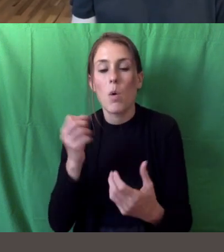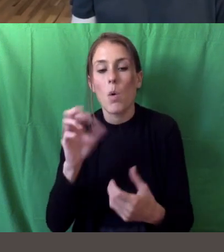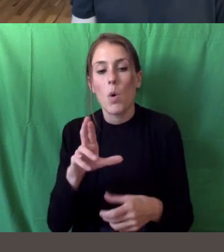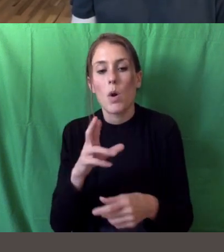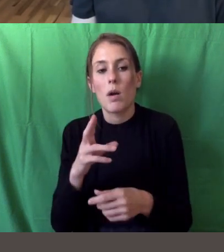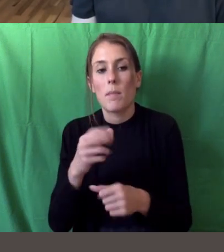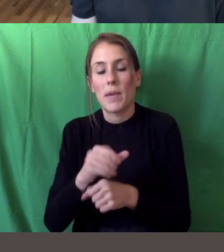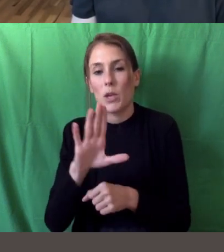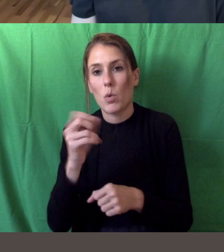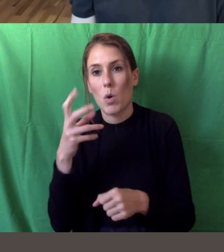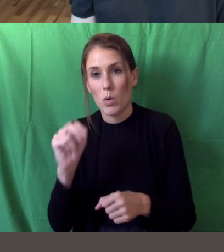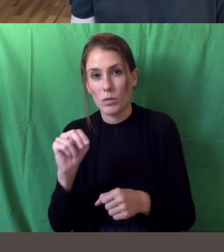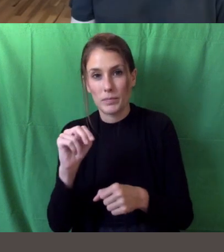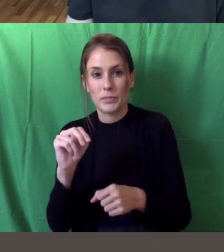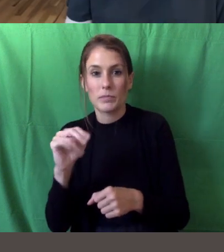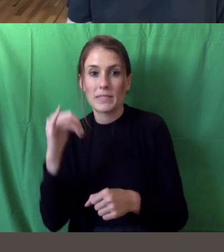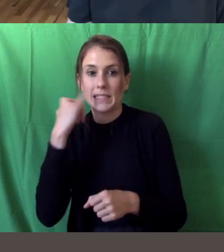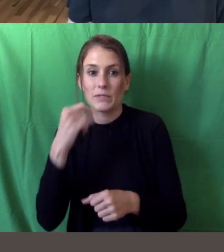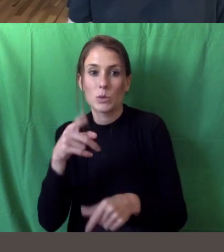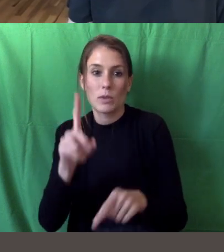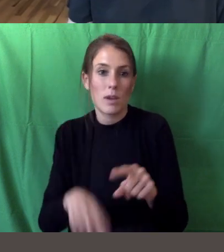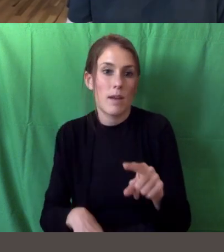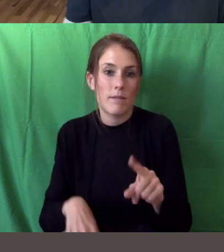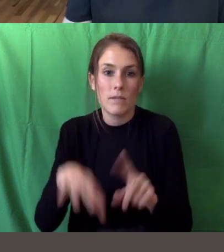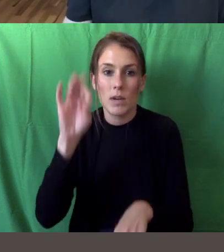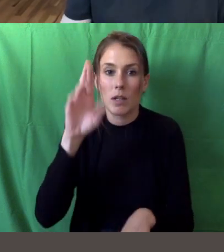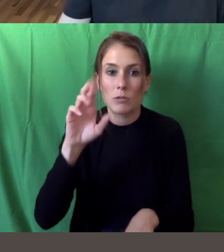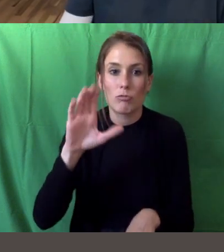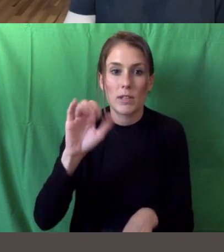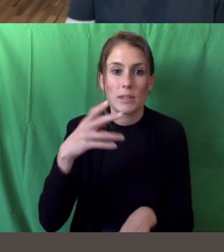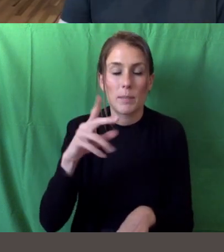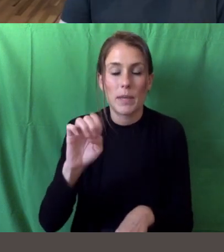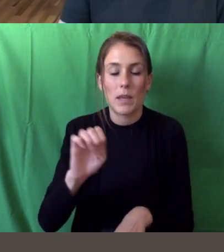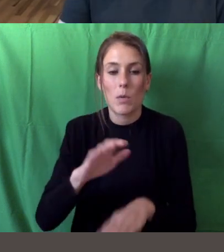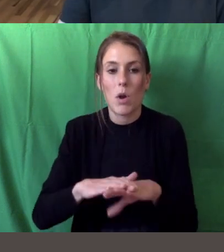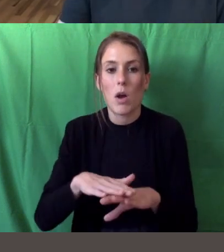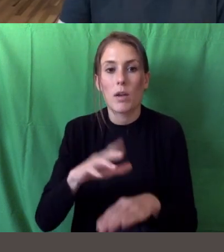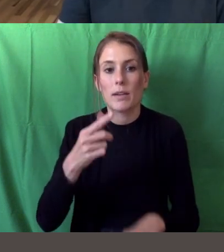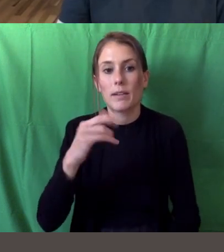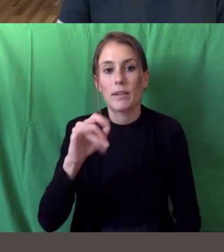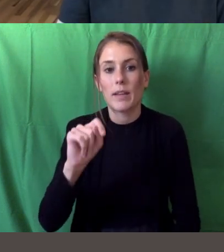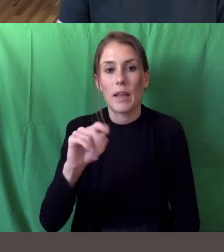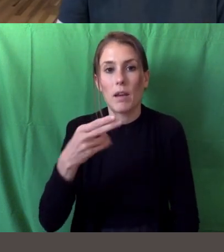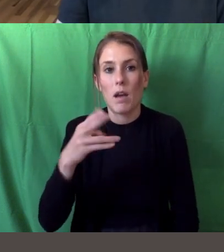command as well, in case you can't find a recipe on GitHub.